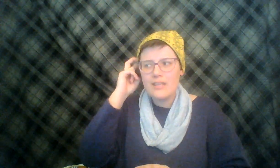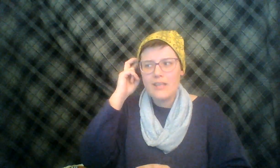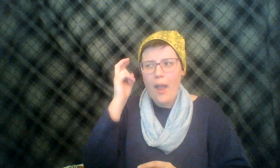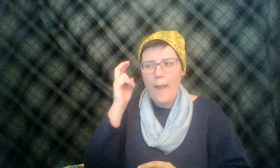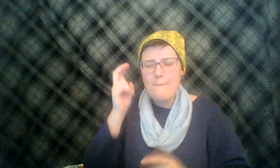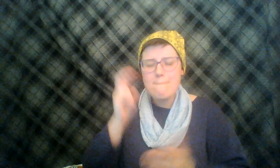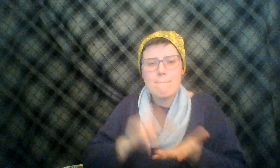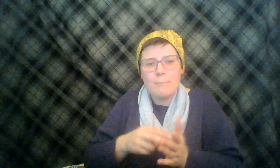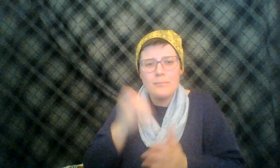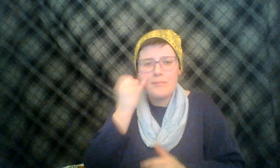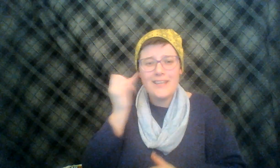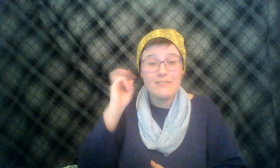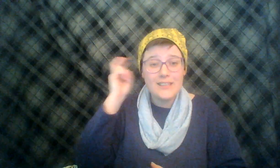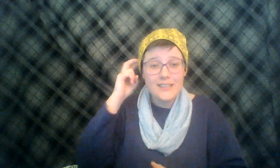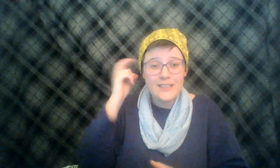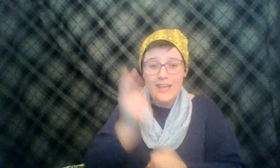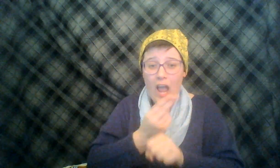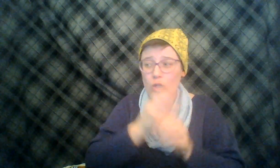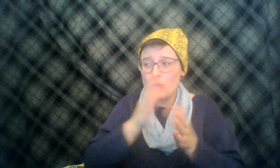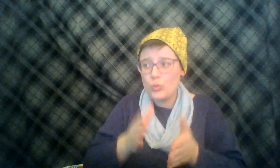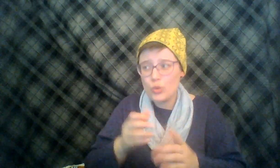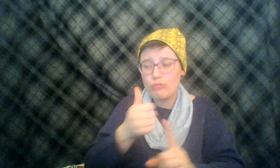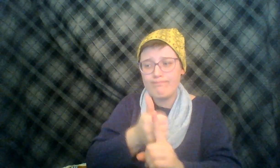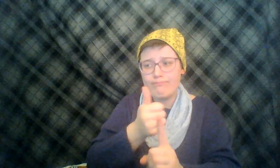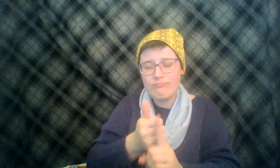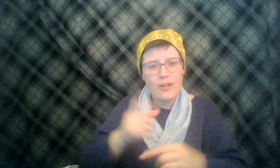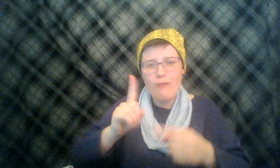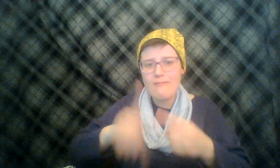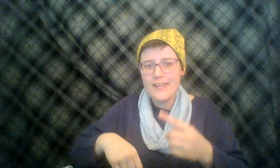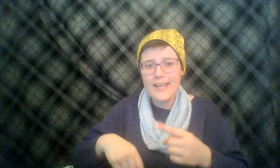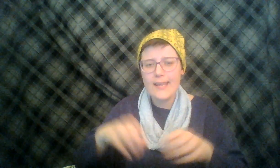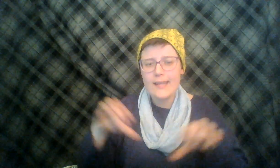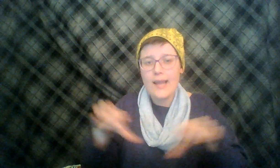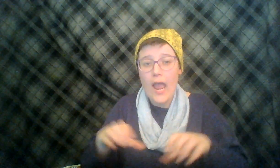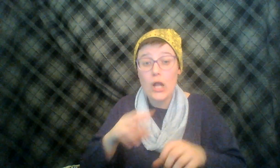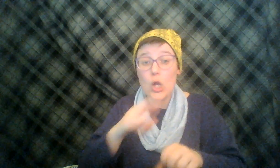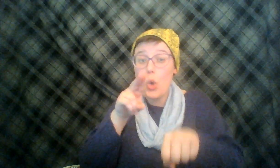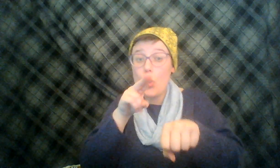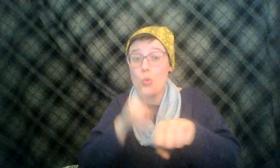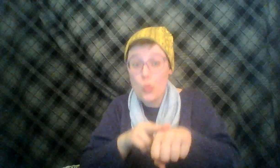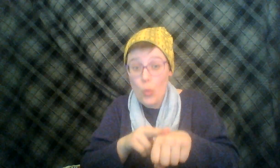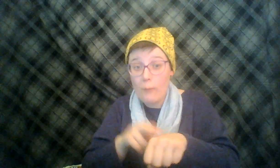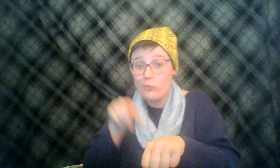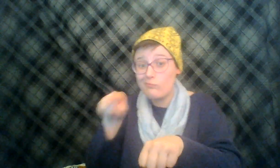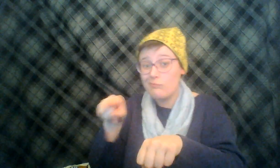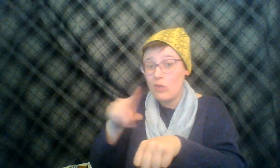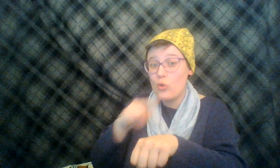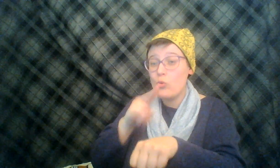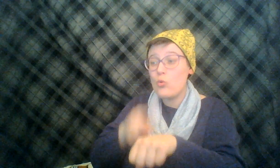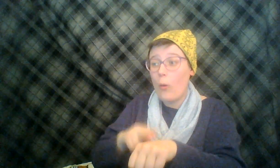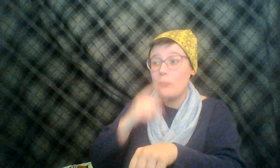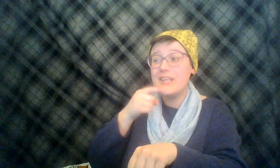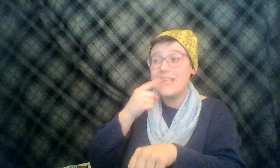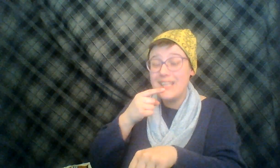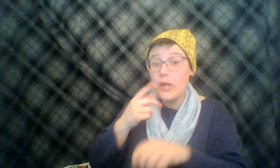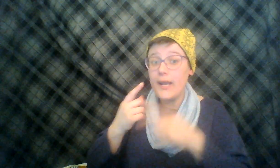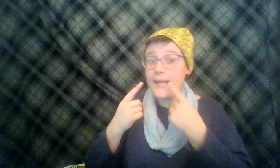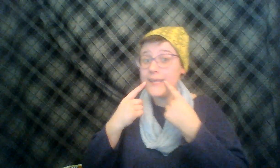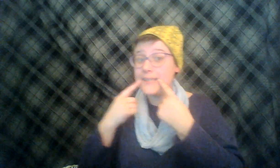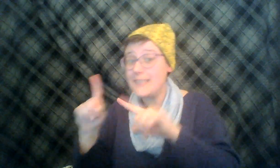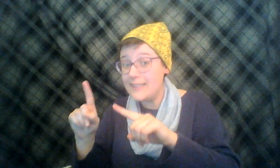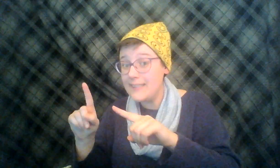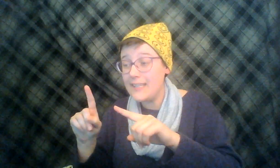in the context of CIs means that if a CI wearer cannot pass for hearing (e.g., succeed),